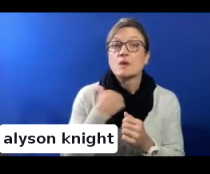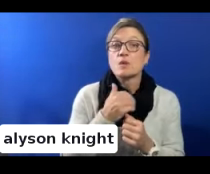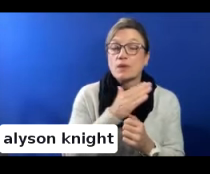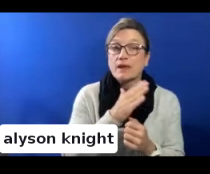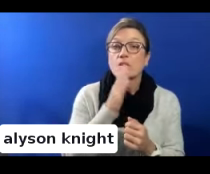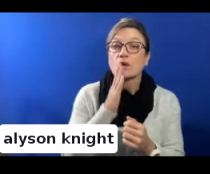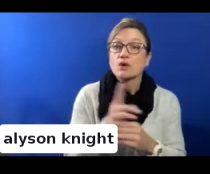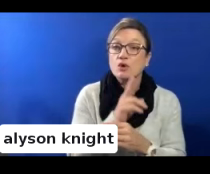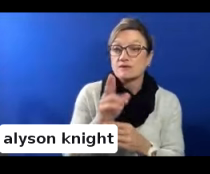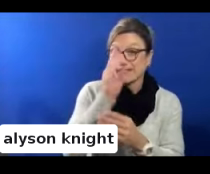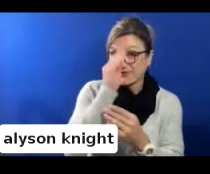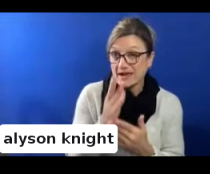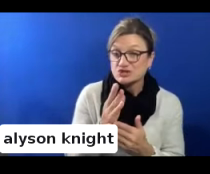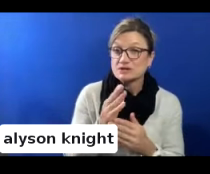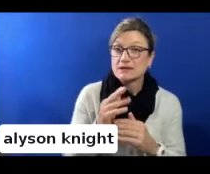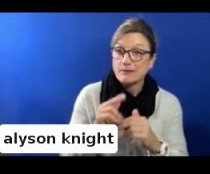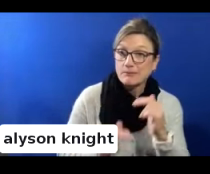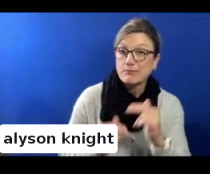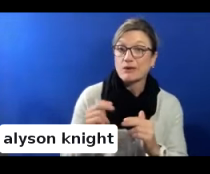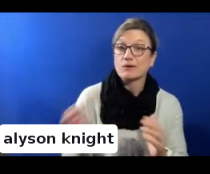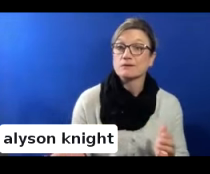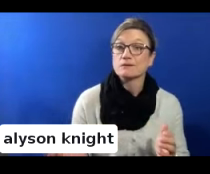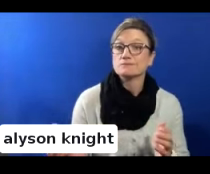We will continue to build upon this partnership beyond the grand period.